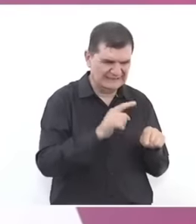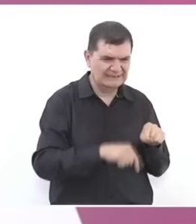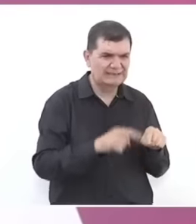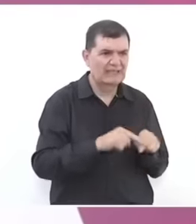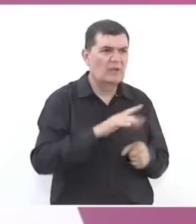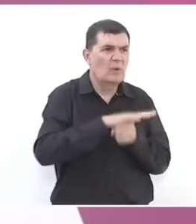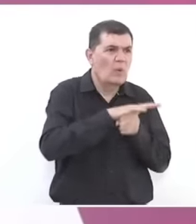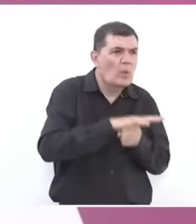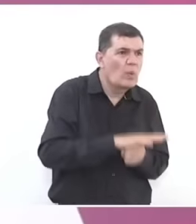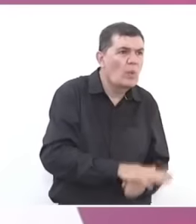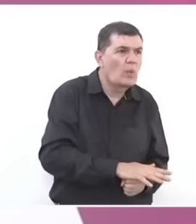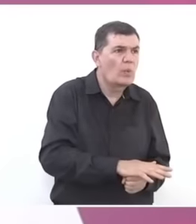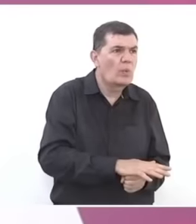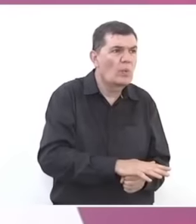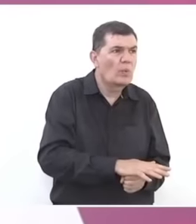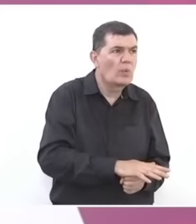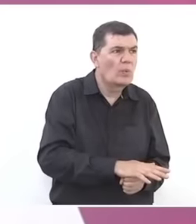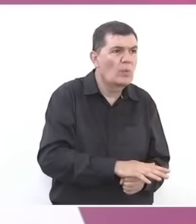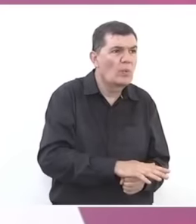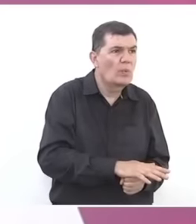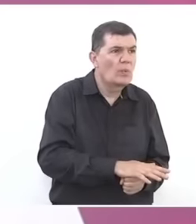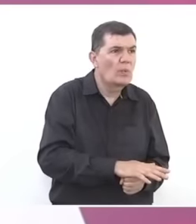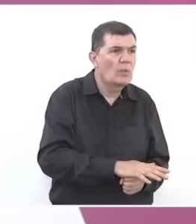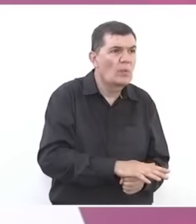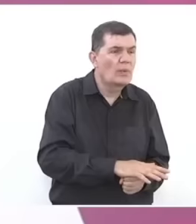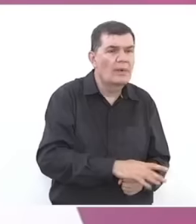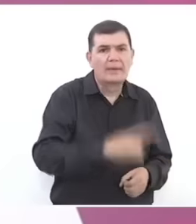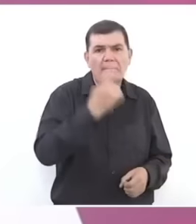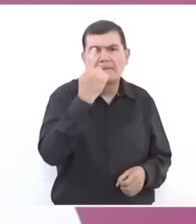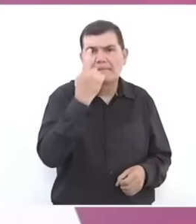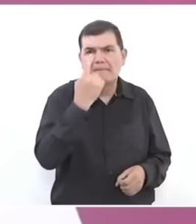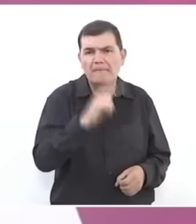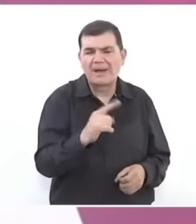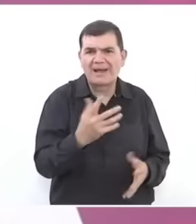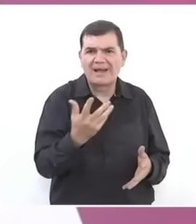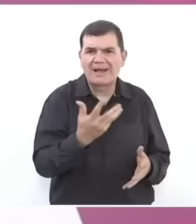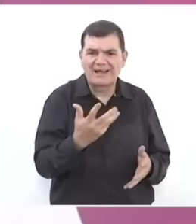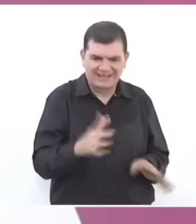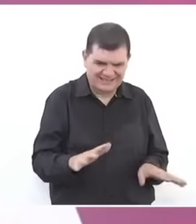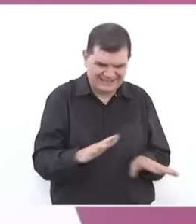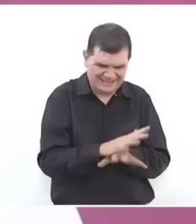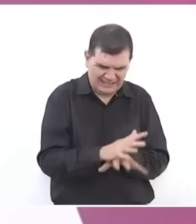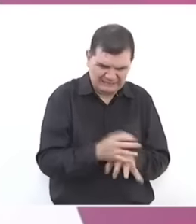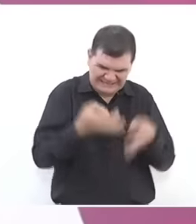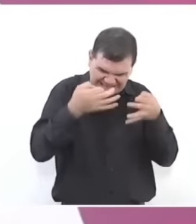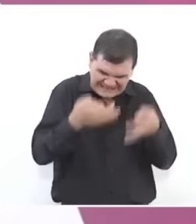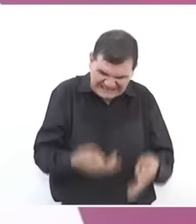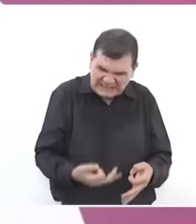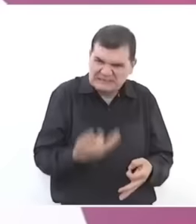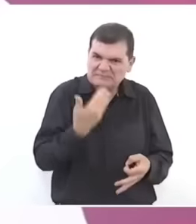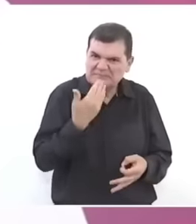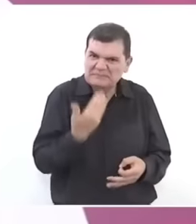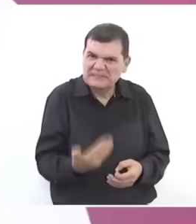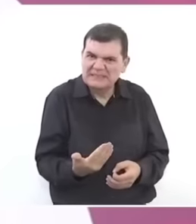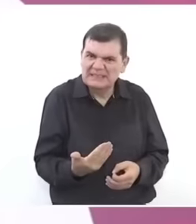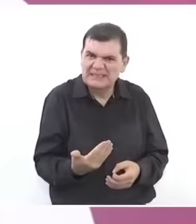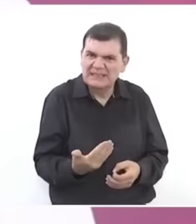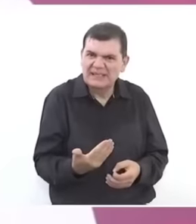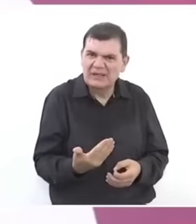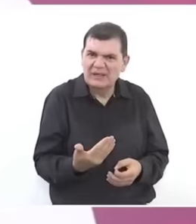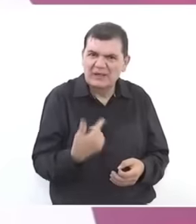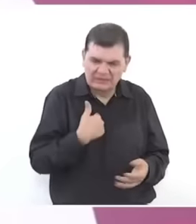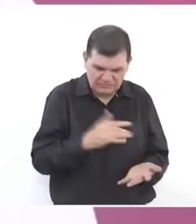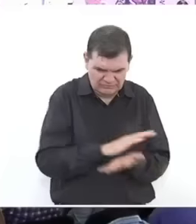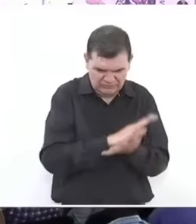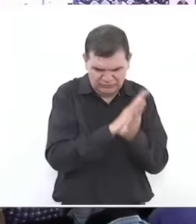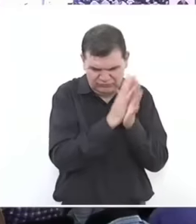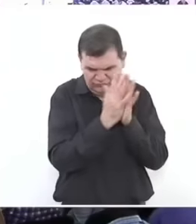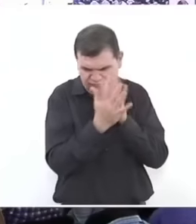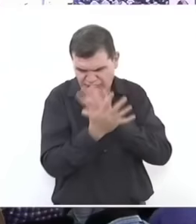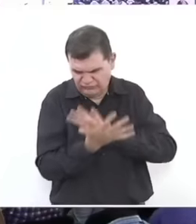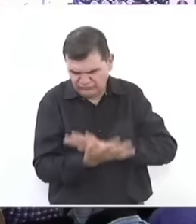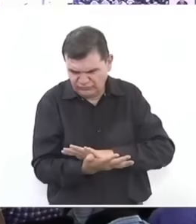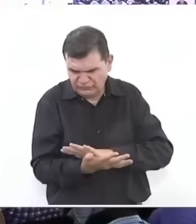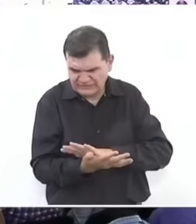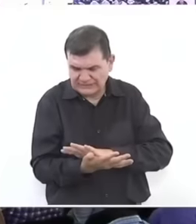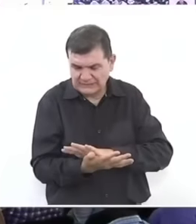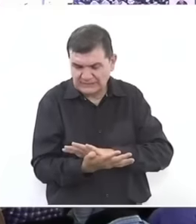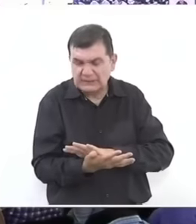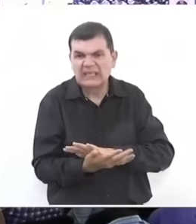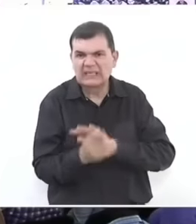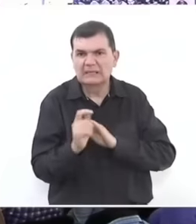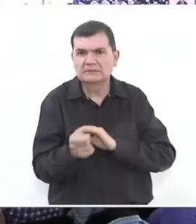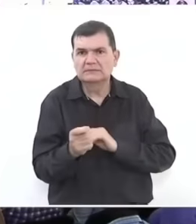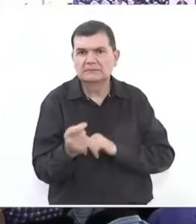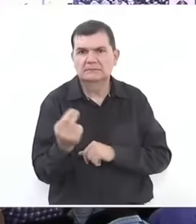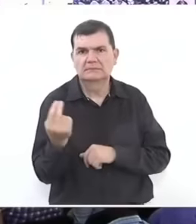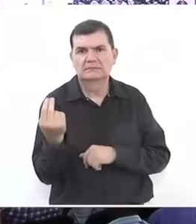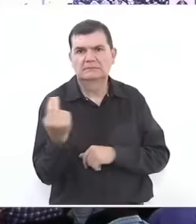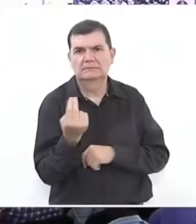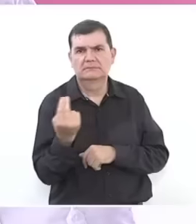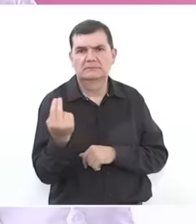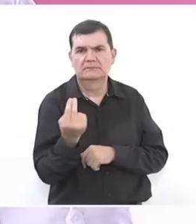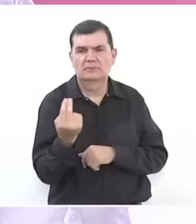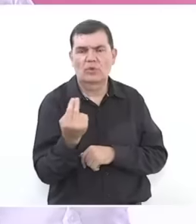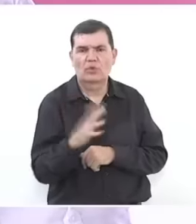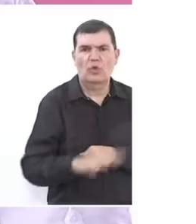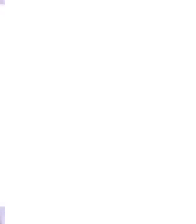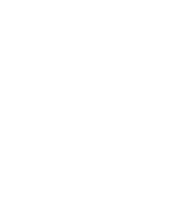so that a true change can be transformed, the people are needed.